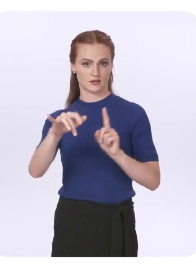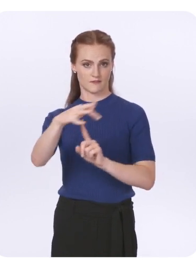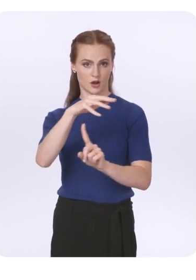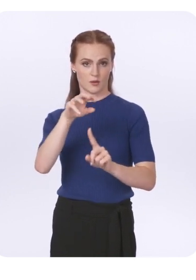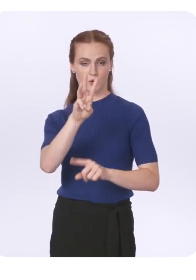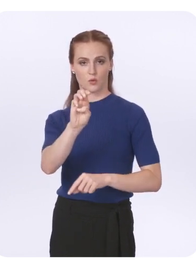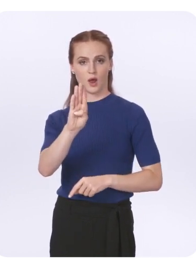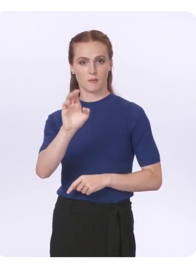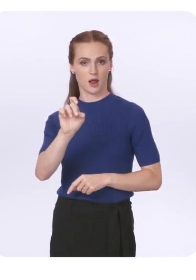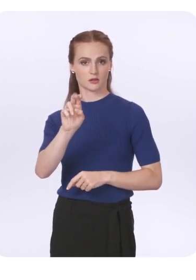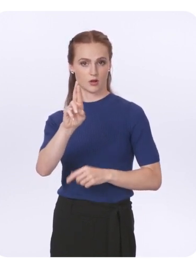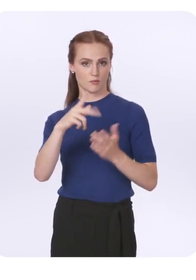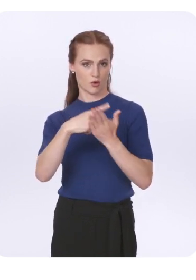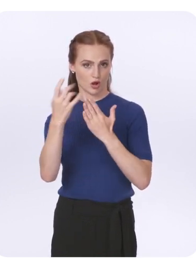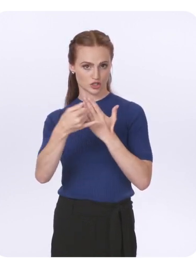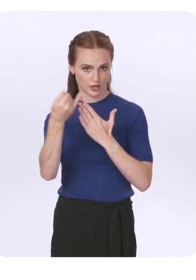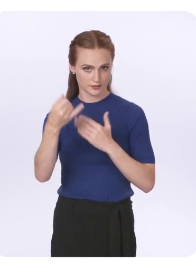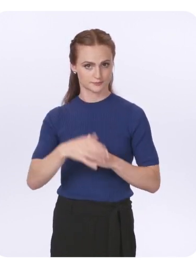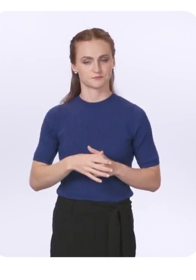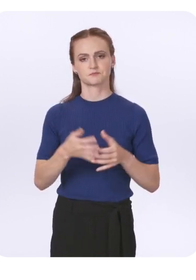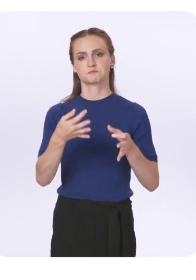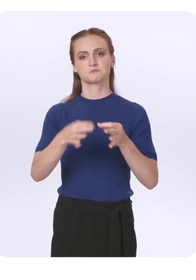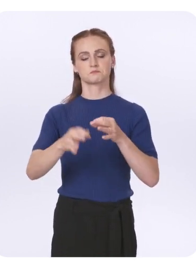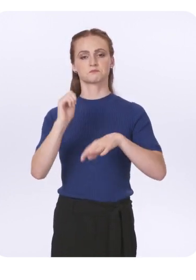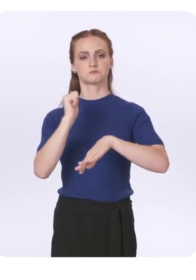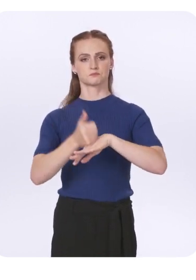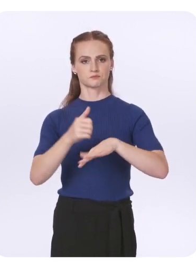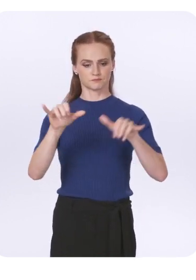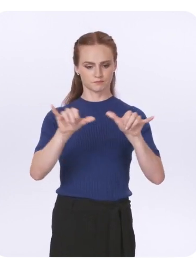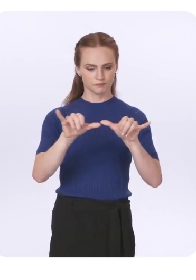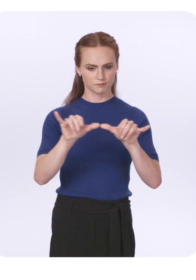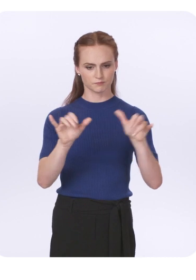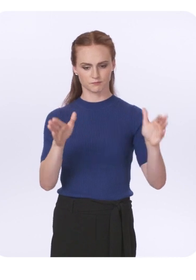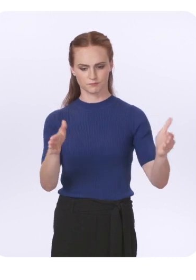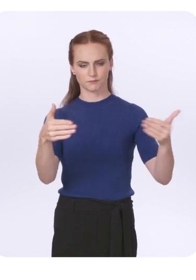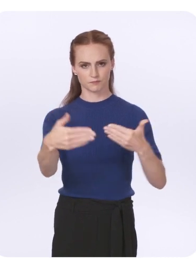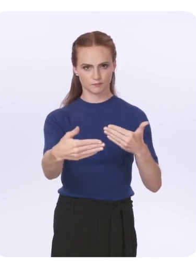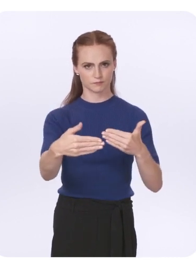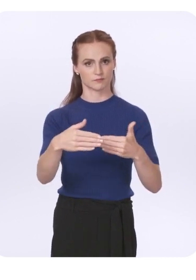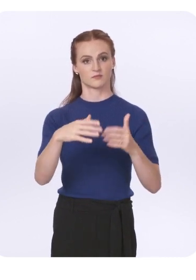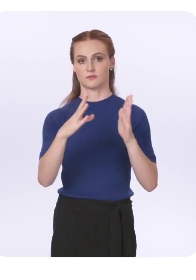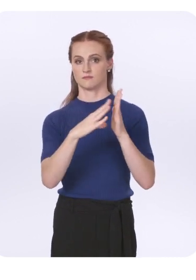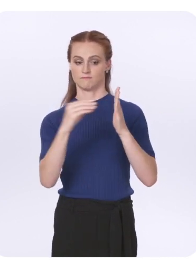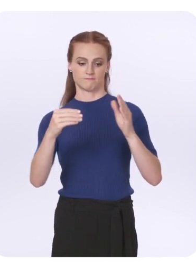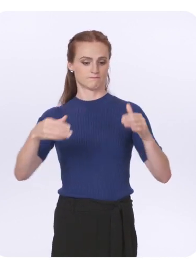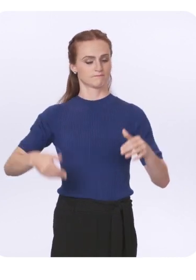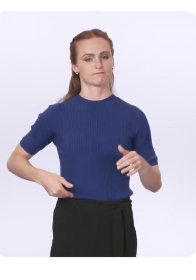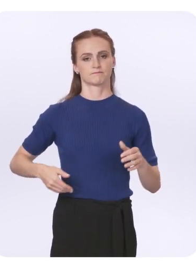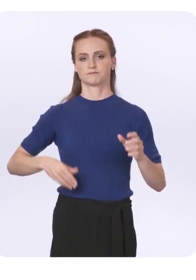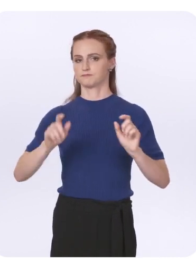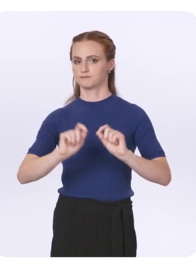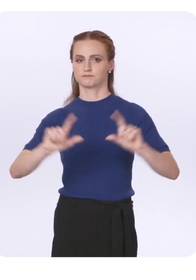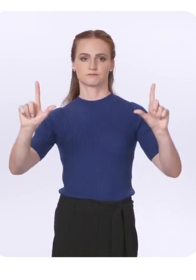and the emulator intuitively spawns walls, floor and ceiling. You can then sketch mesh outlines,